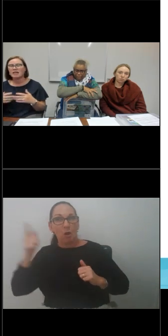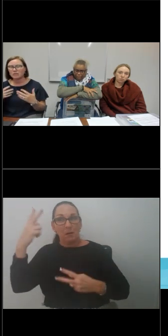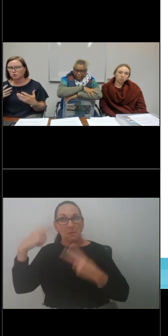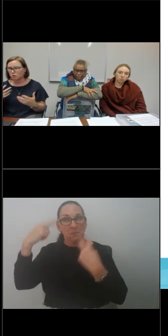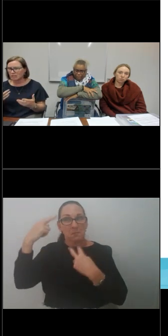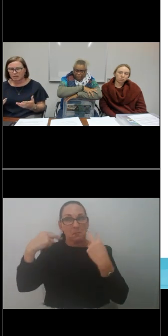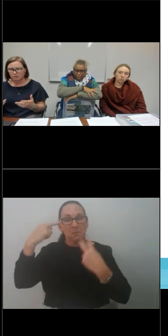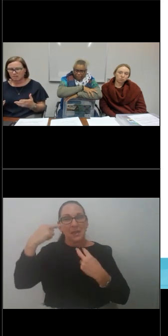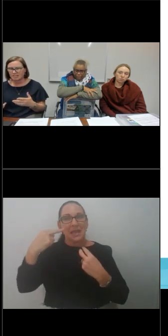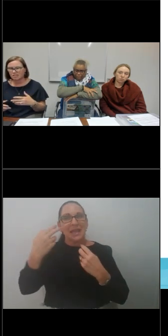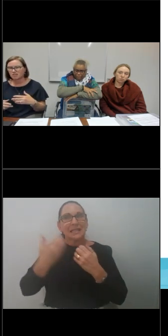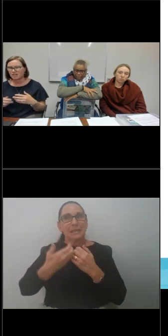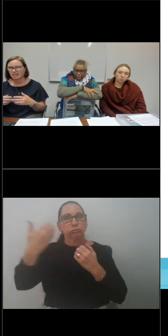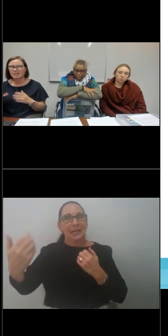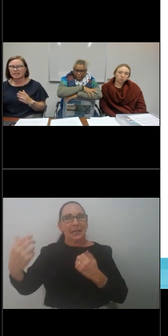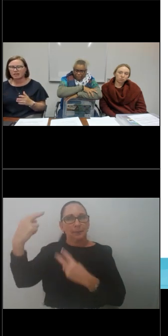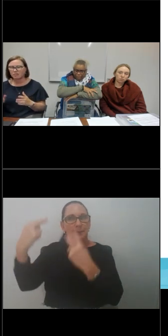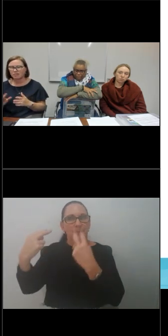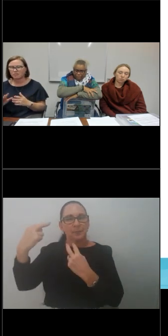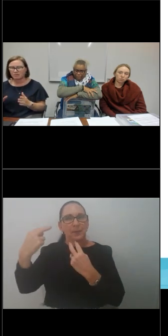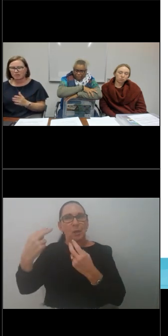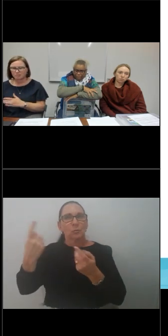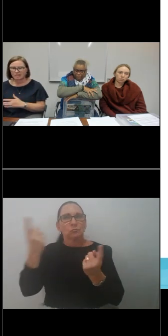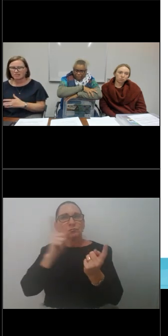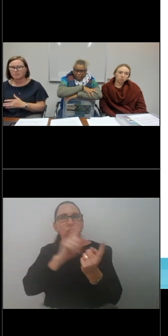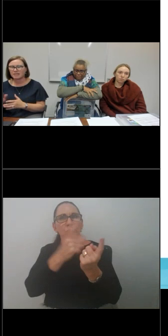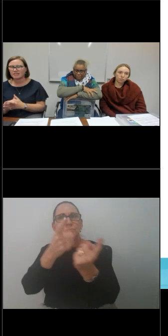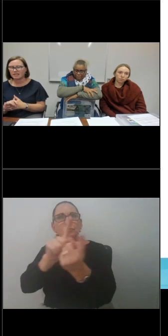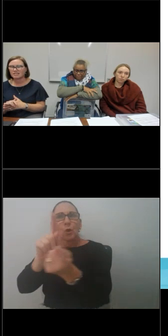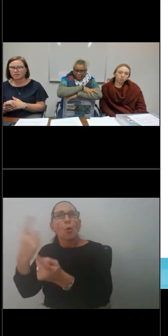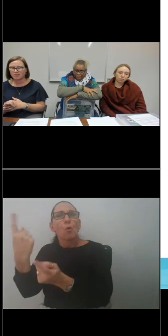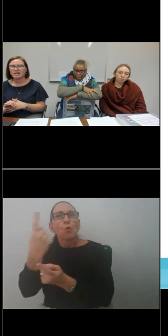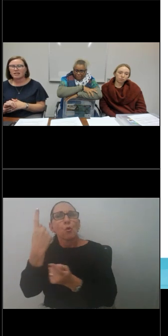talking to people attending training and colleting all that feedback quite independently so that will